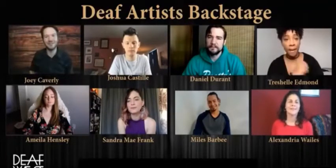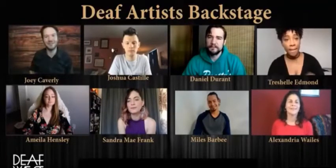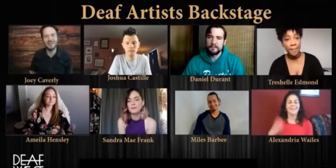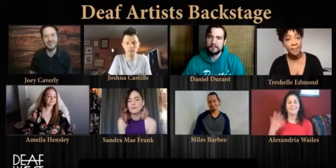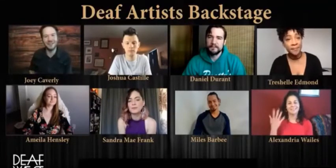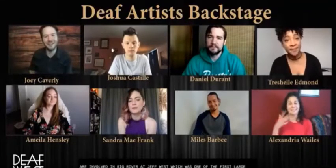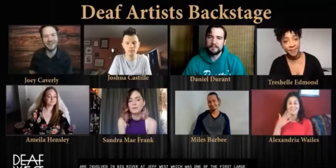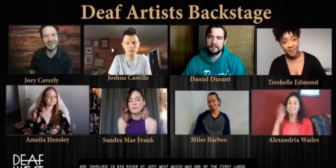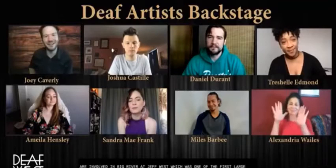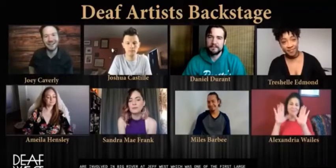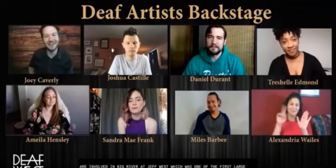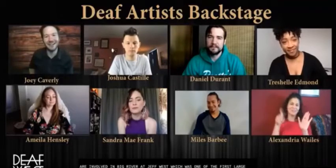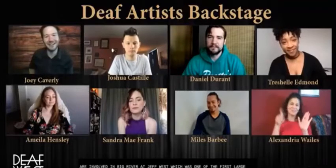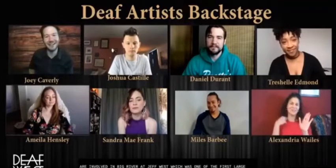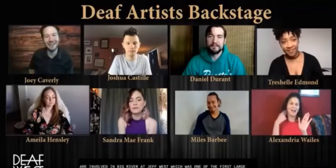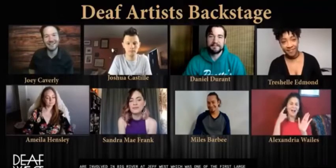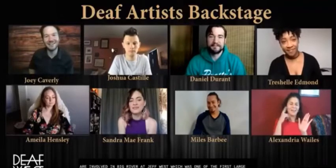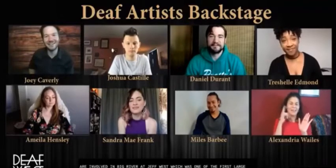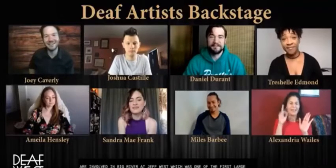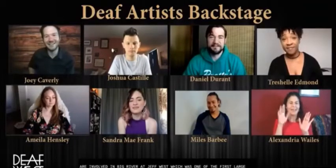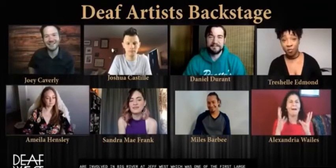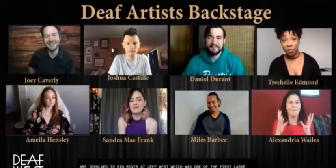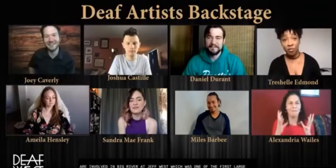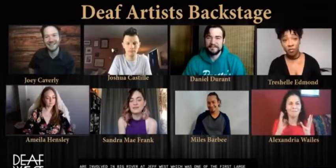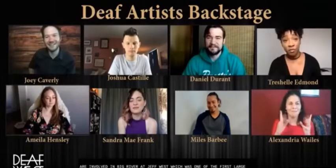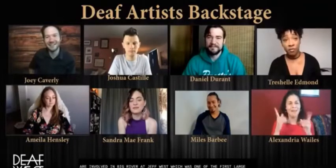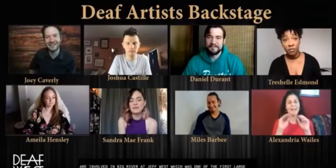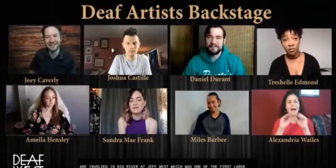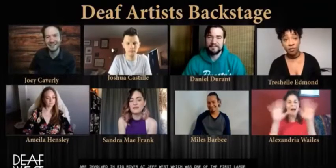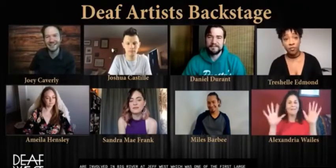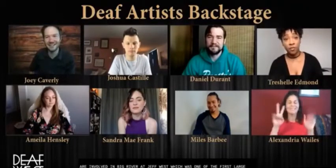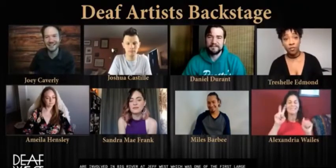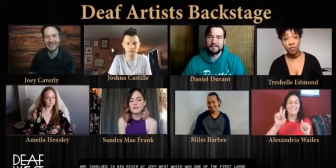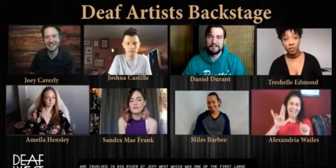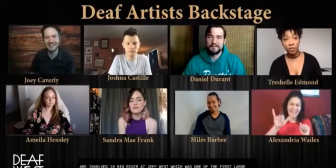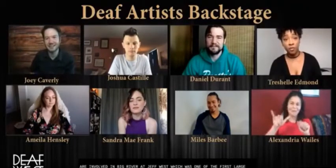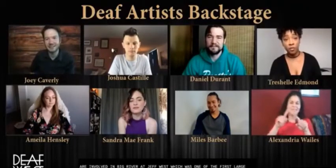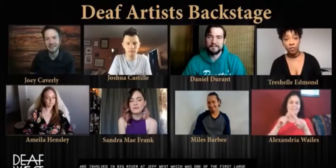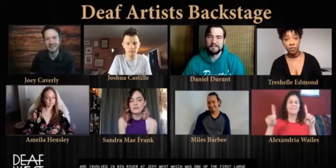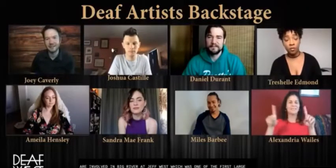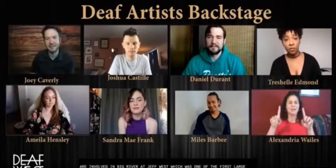And what was different about ‘Spring Awakening’? Alexandria: That's a fantastic question.